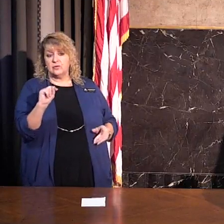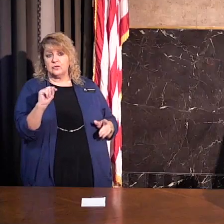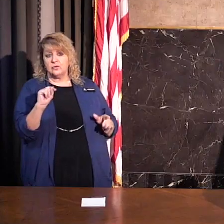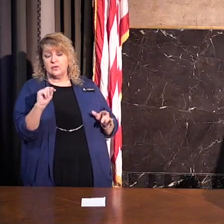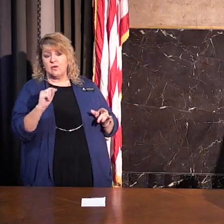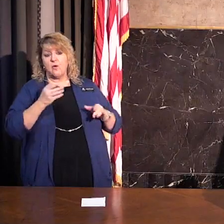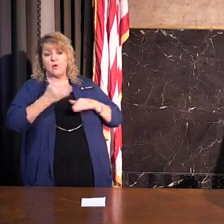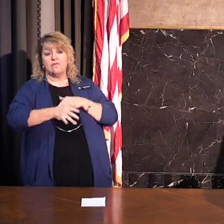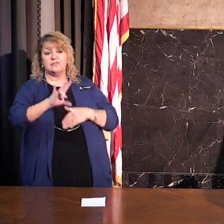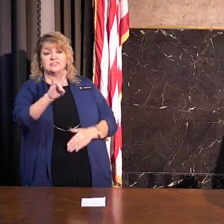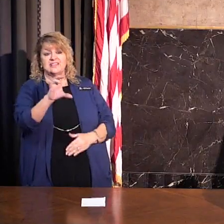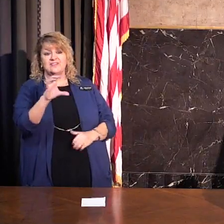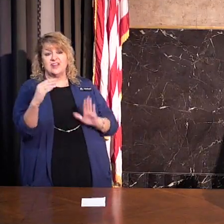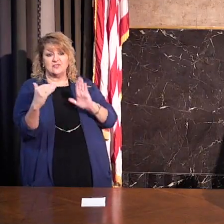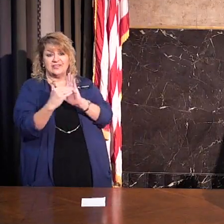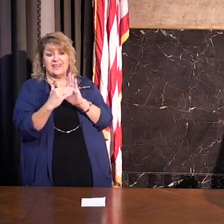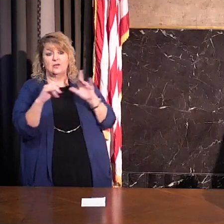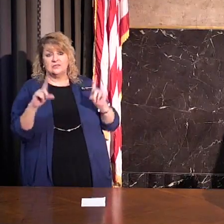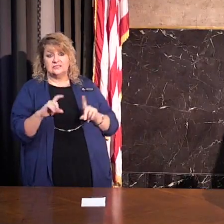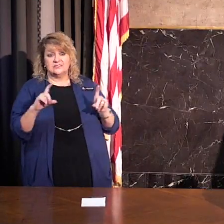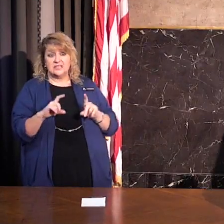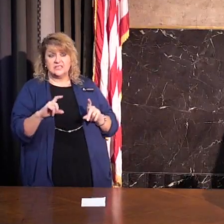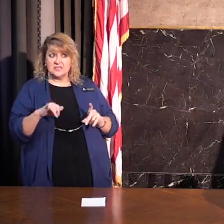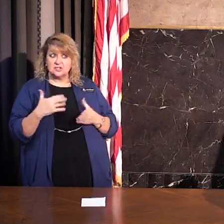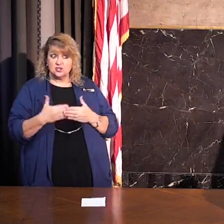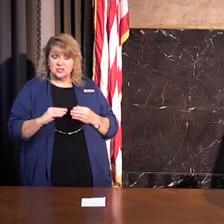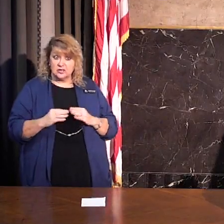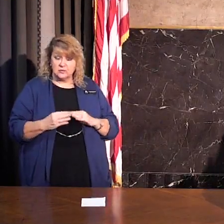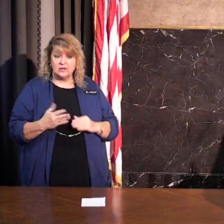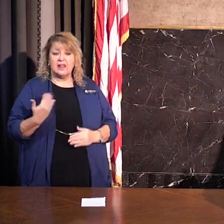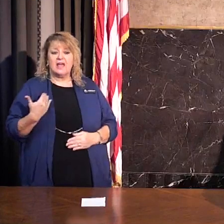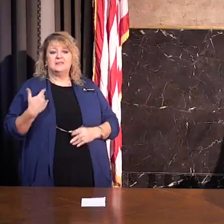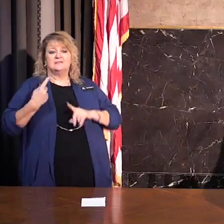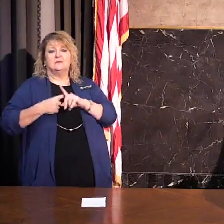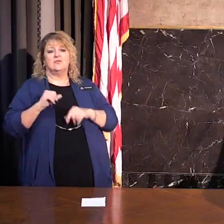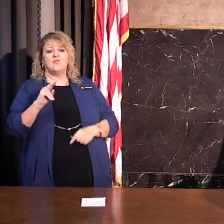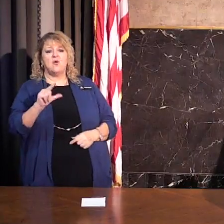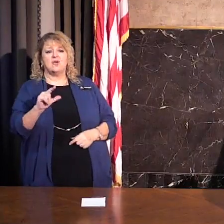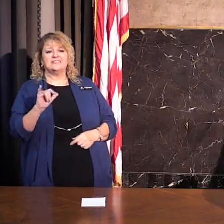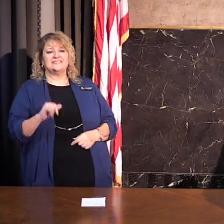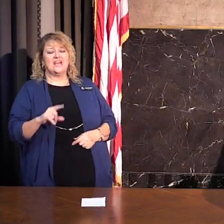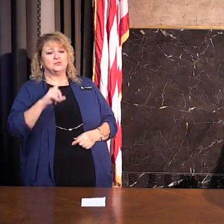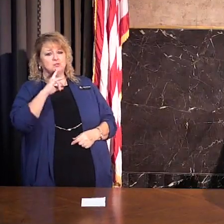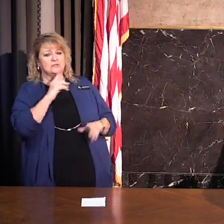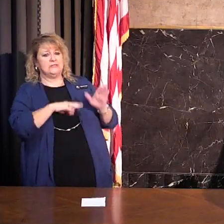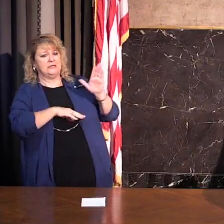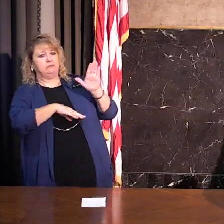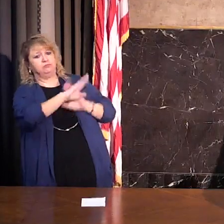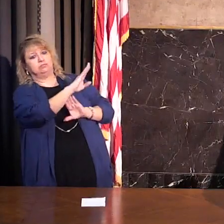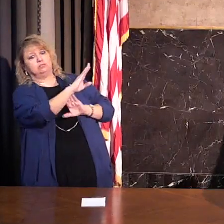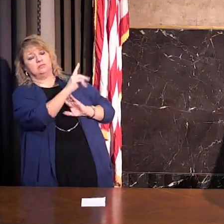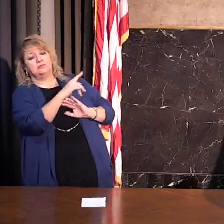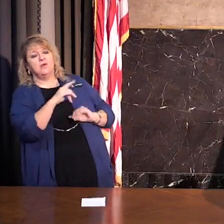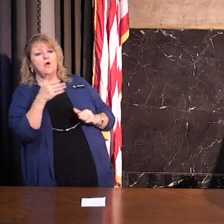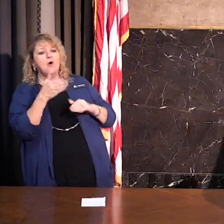thousand tests. That's that's a good number. last month in August which is really the meat